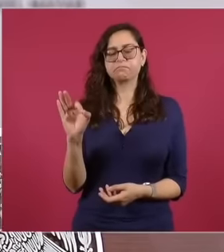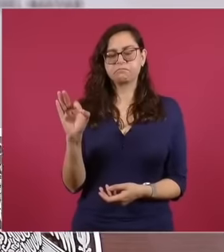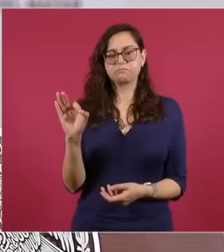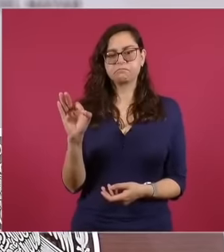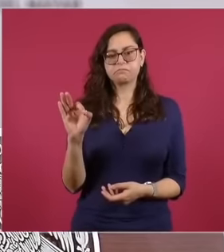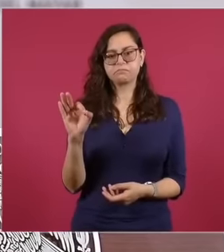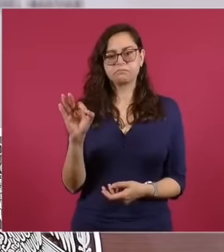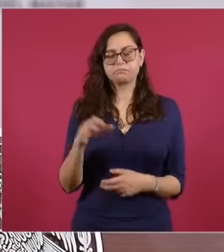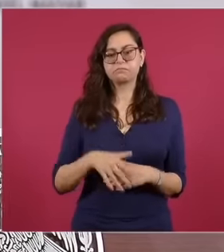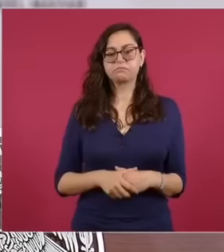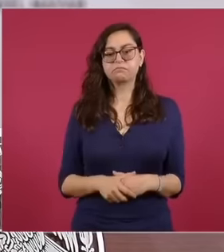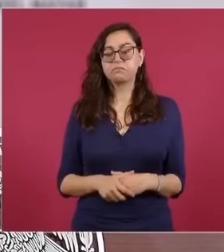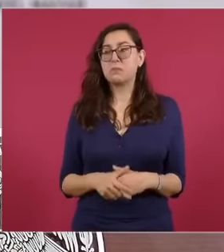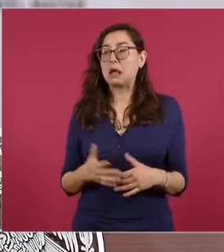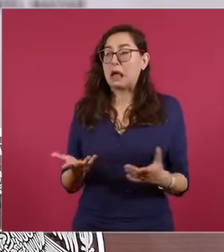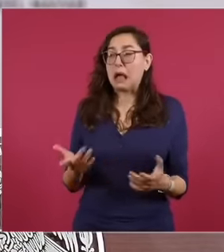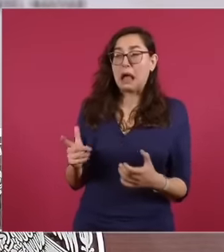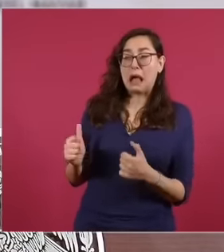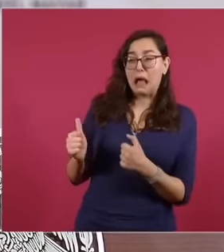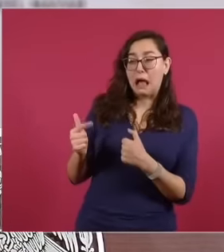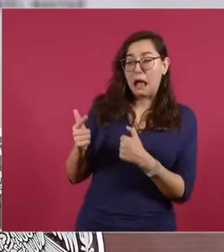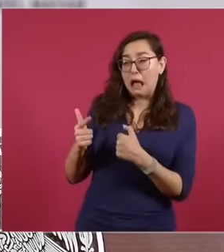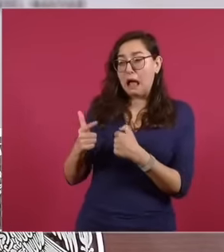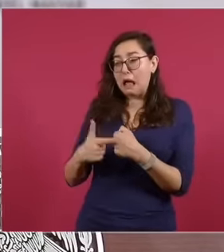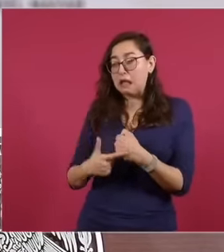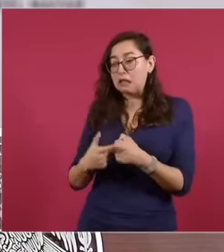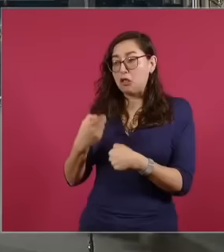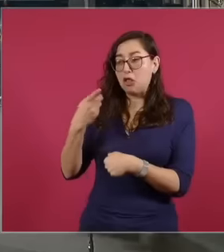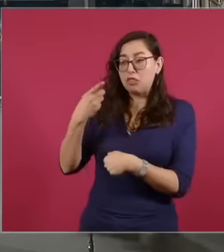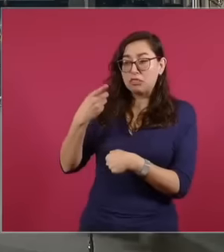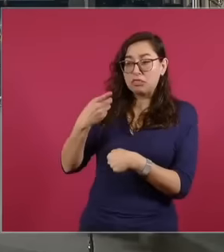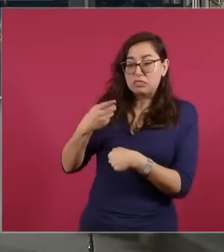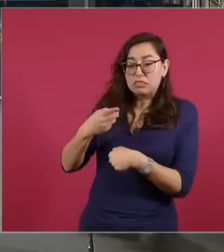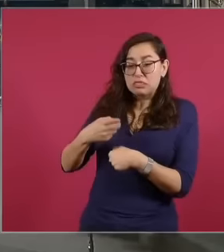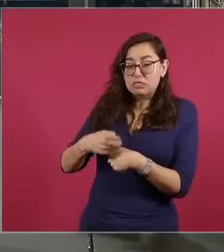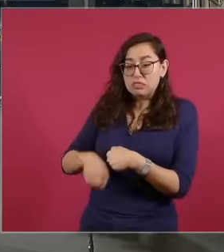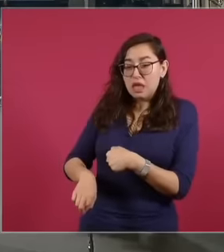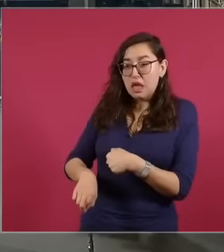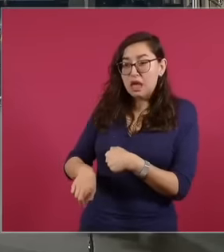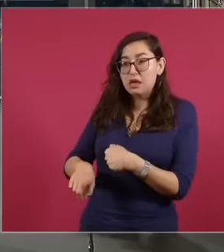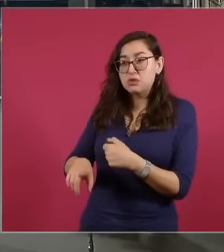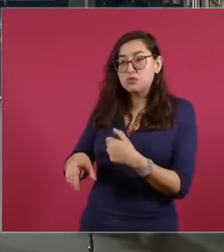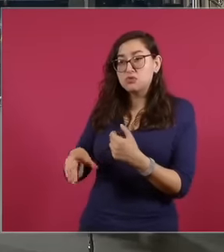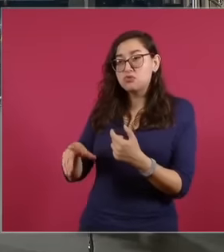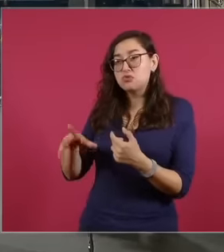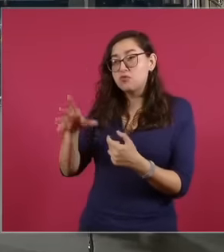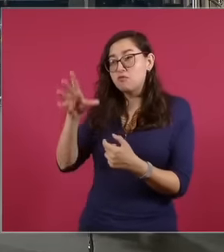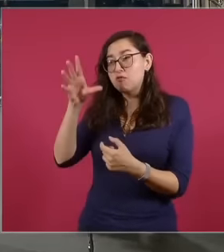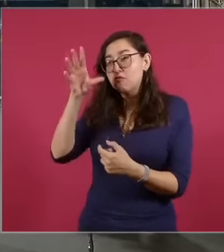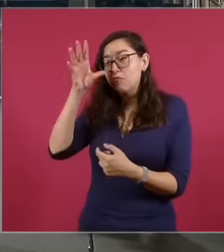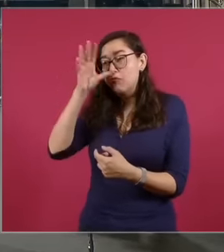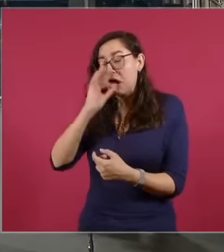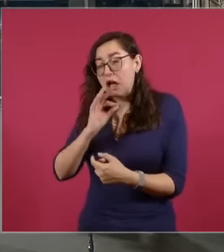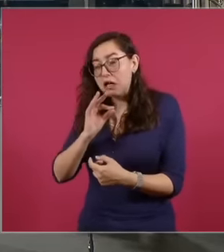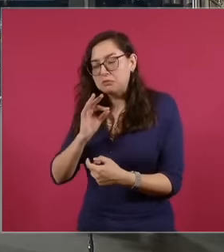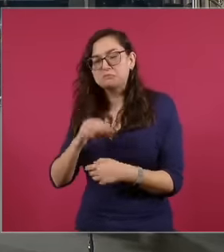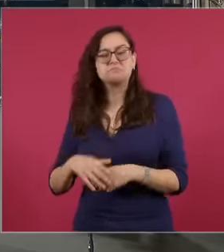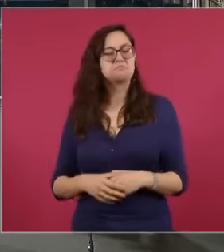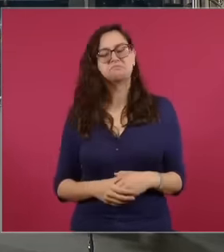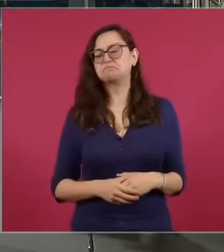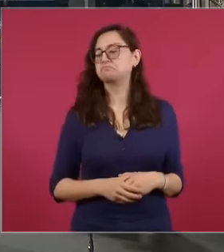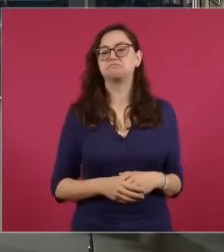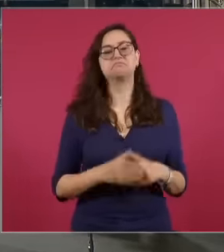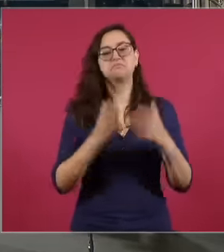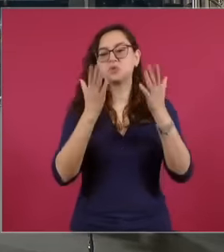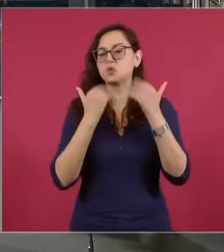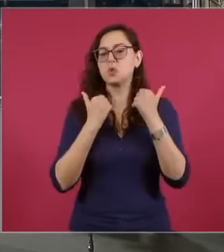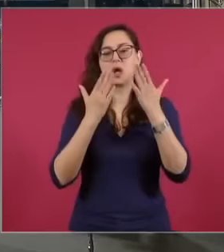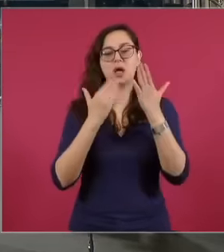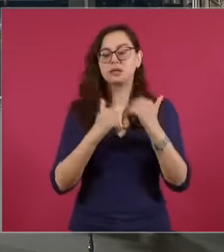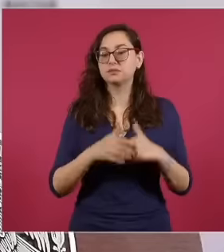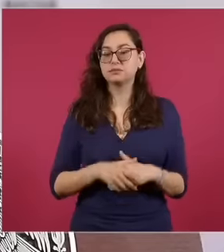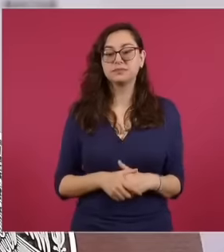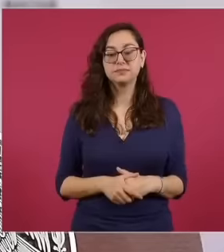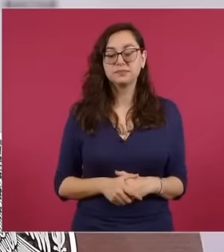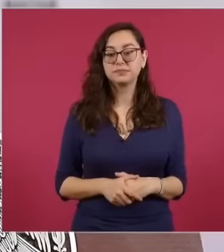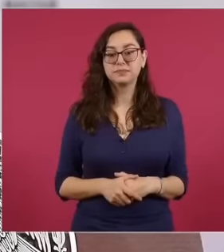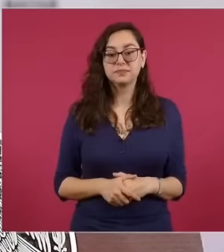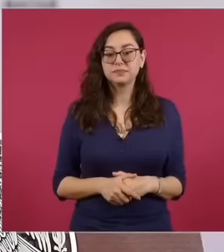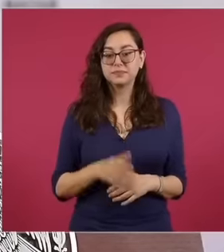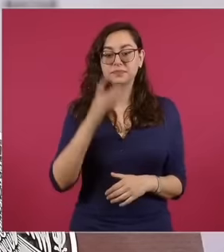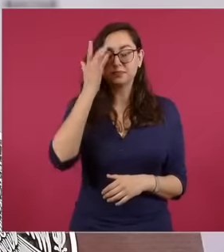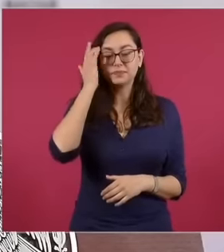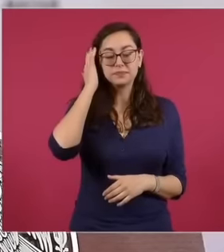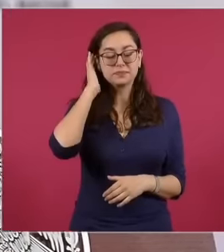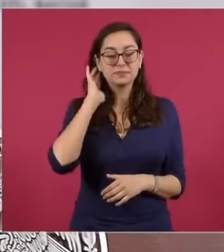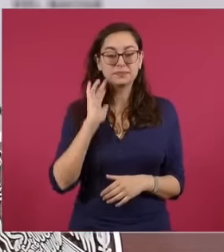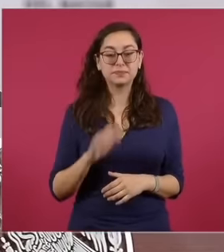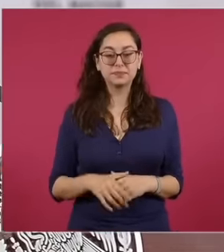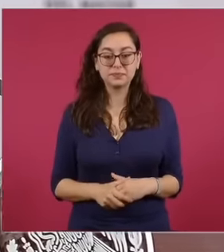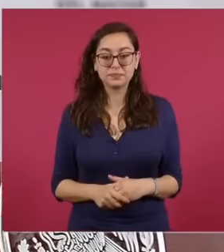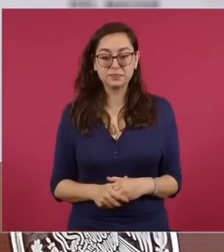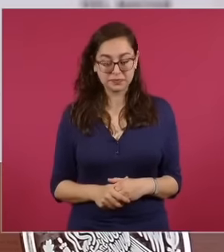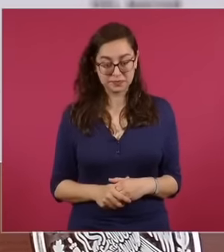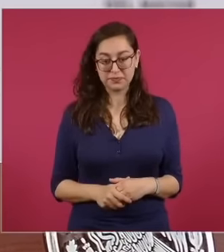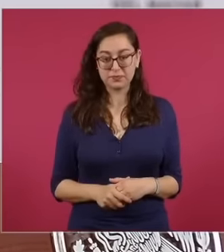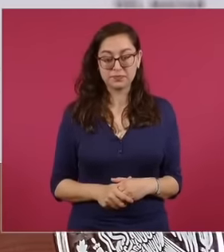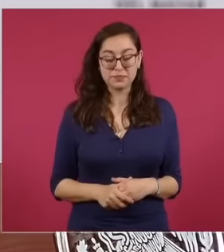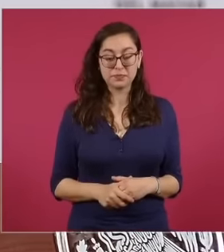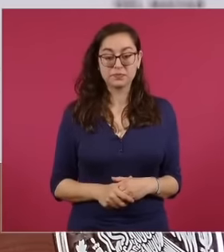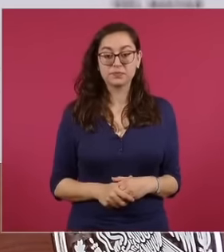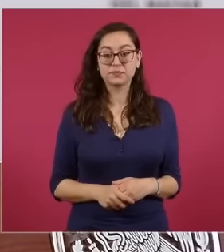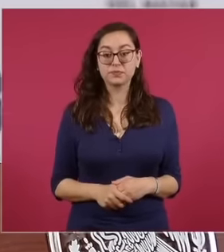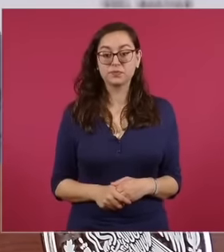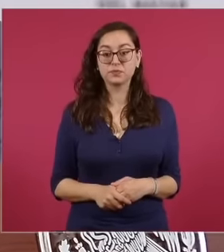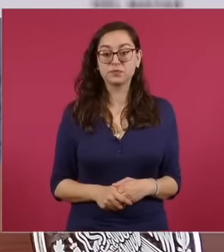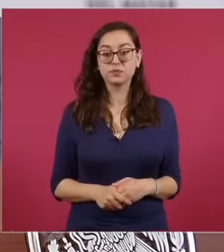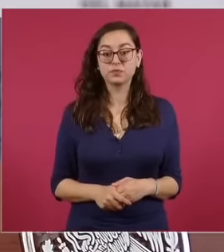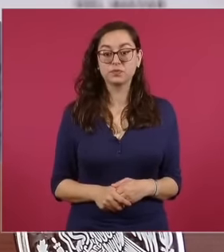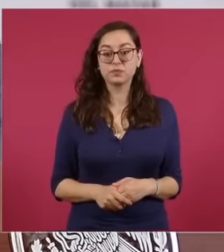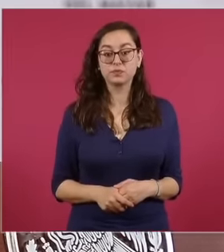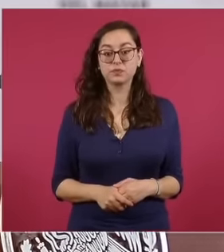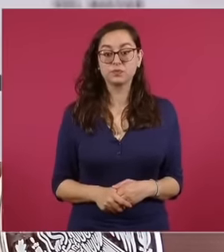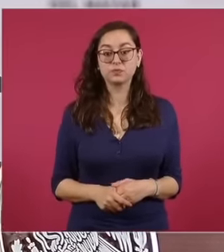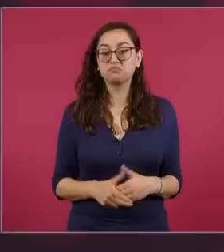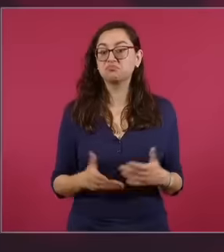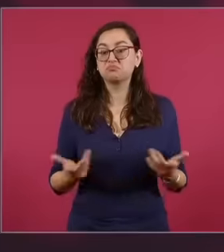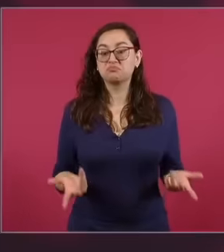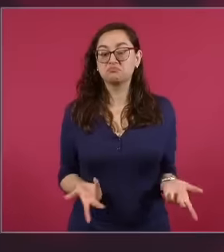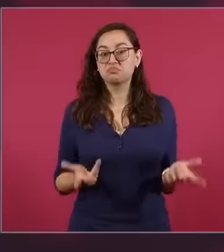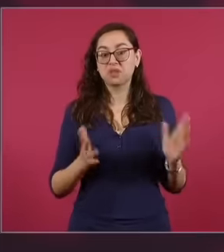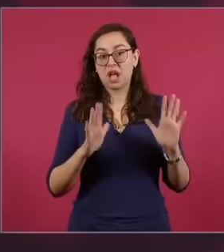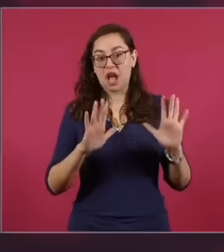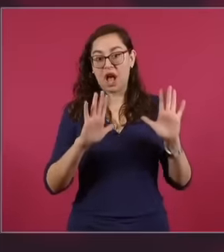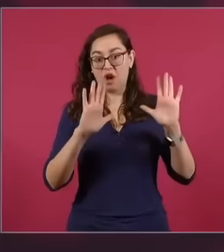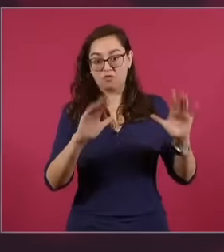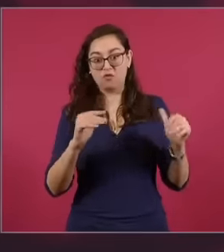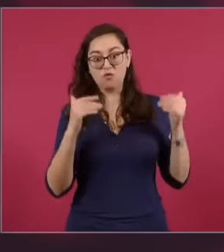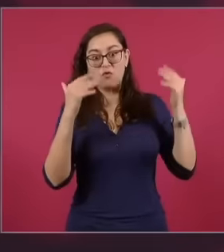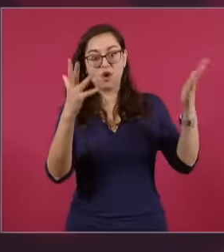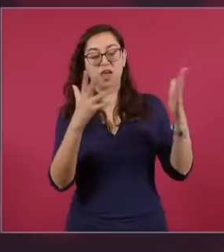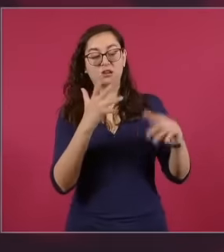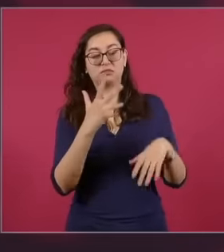So it wouldn't affect if they did it, it wouldn't affect Or no, we have very little debt and